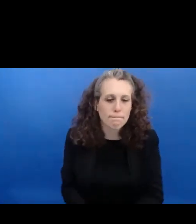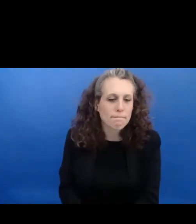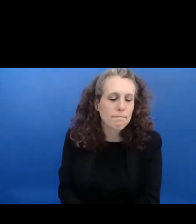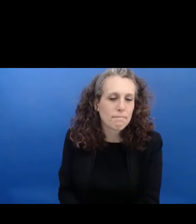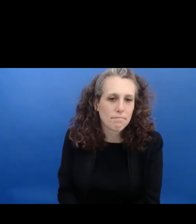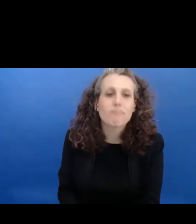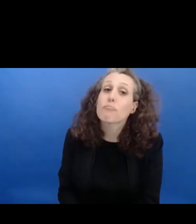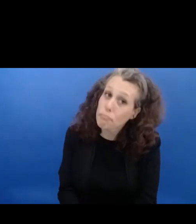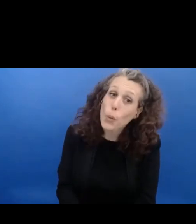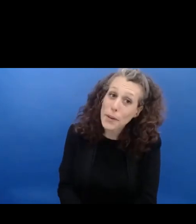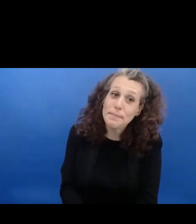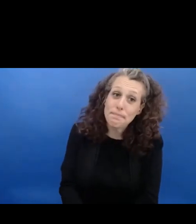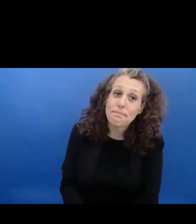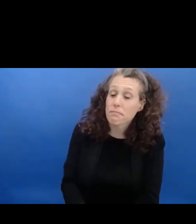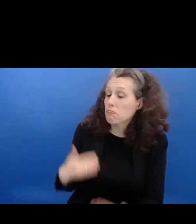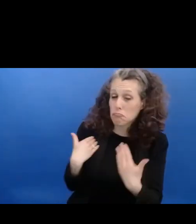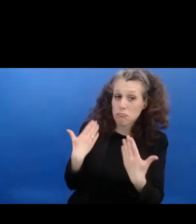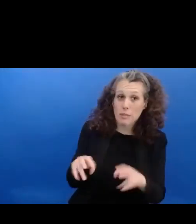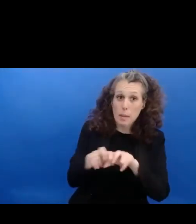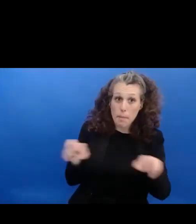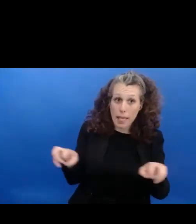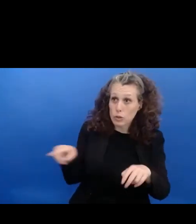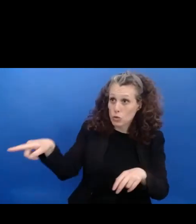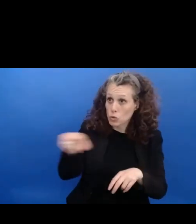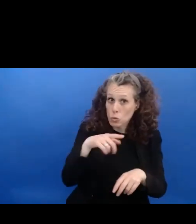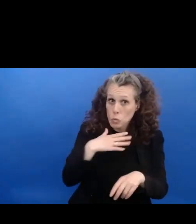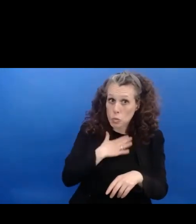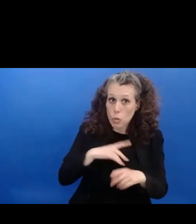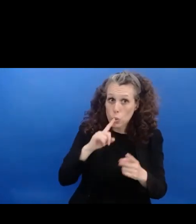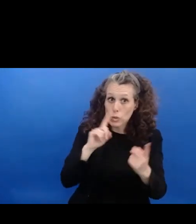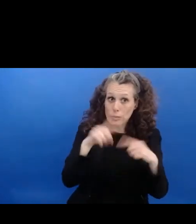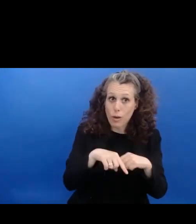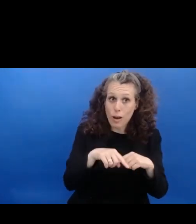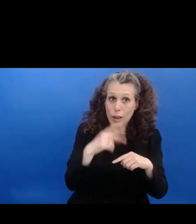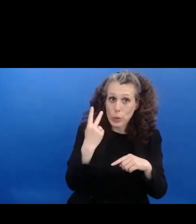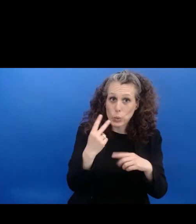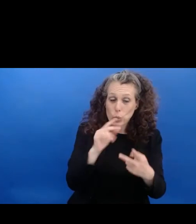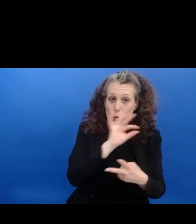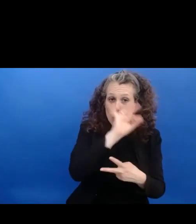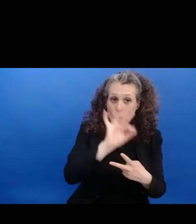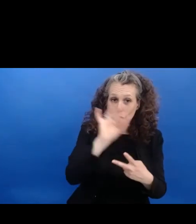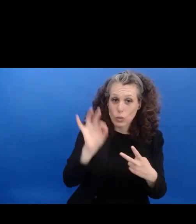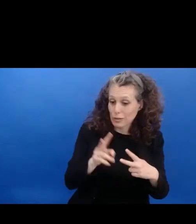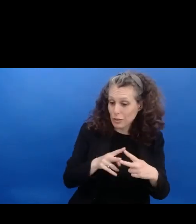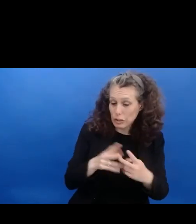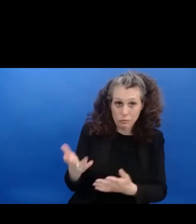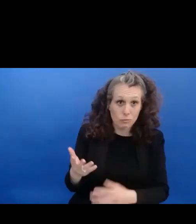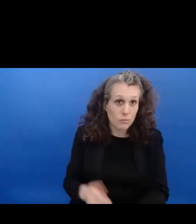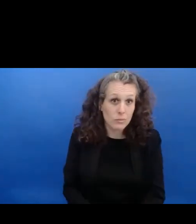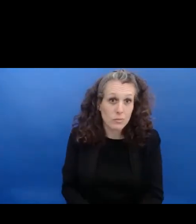and see uh if they would like to respond um so please whoever wants to respond you can go ahead